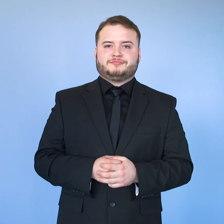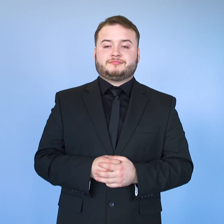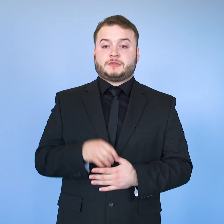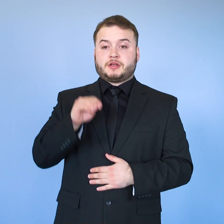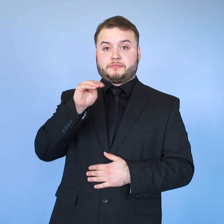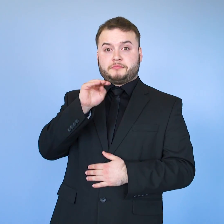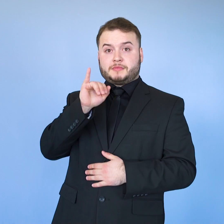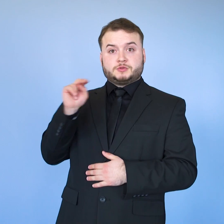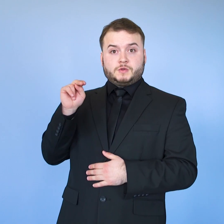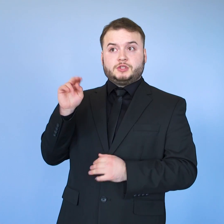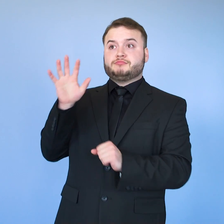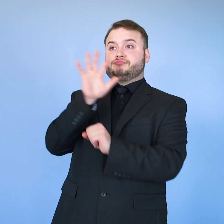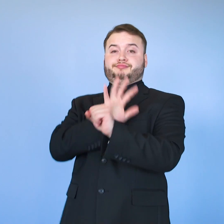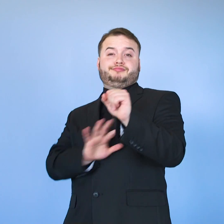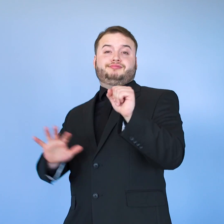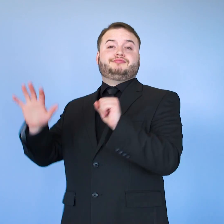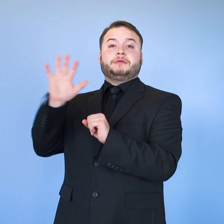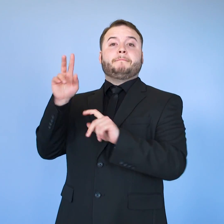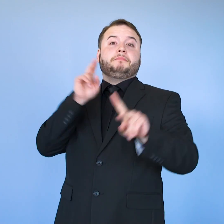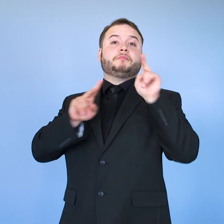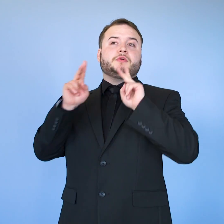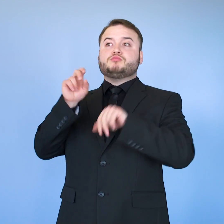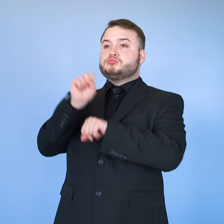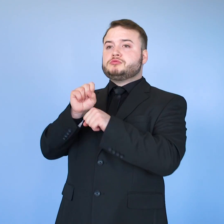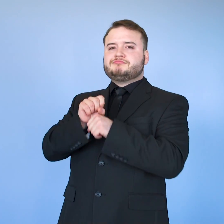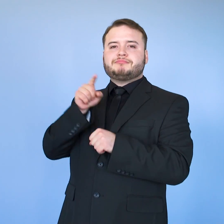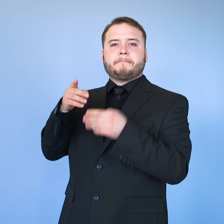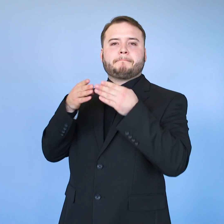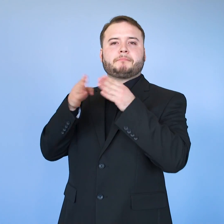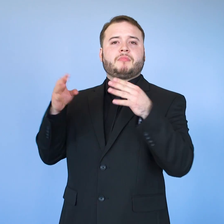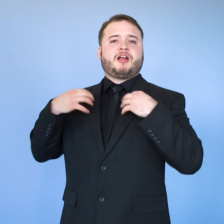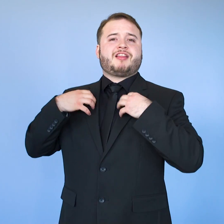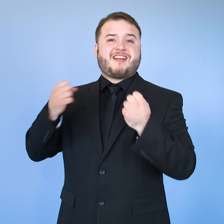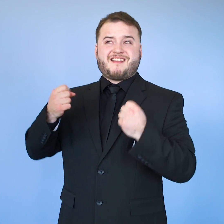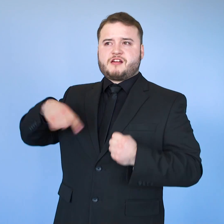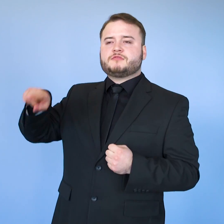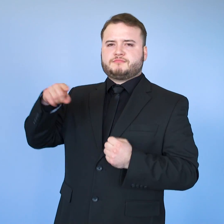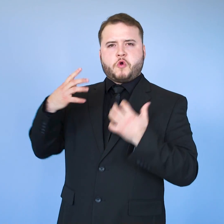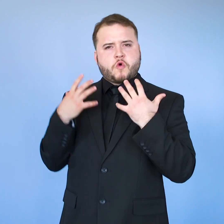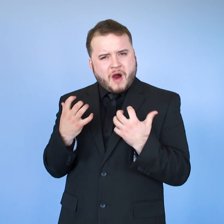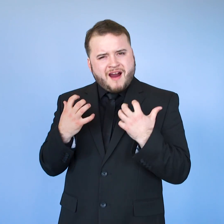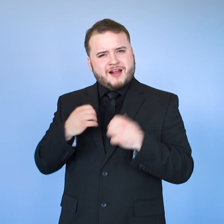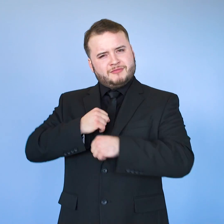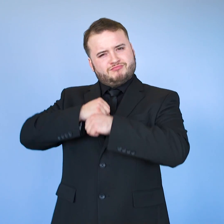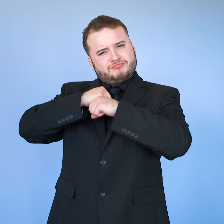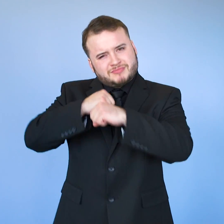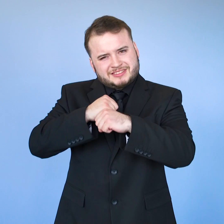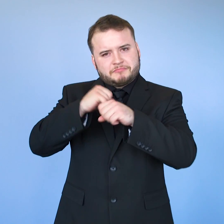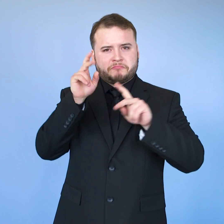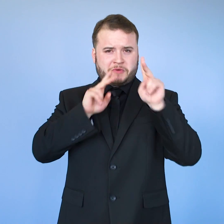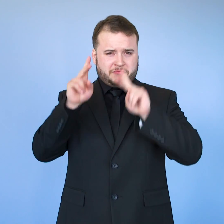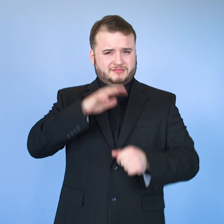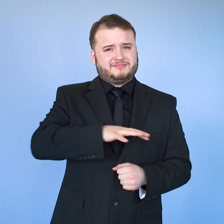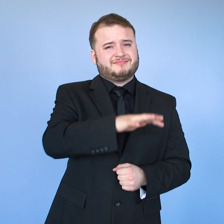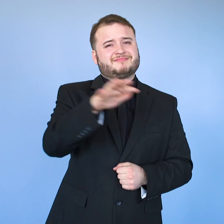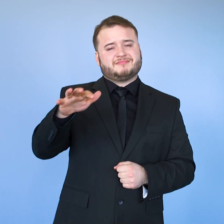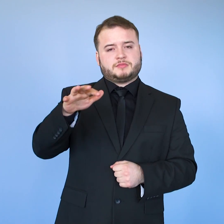Minnesota’s public health community is working hard to protect you,